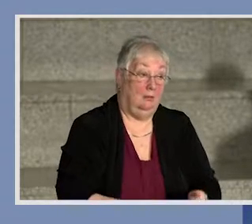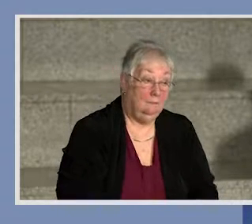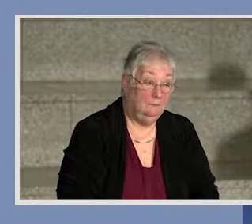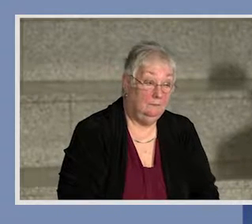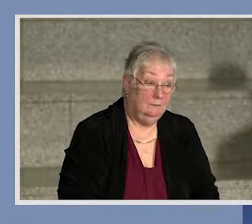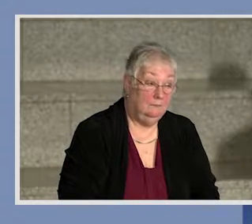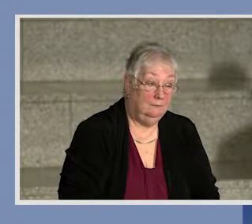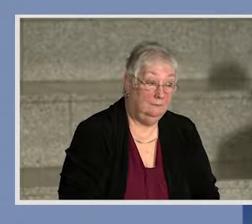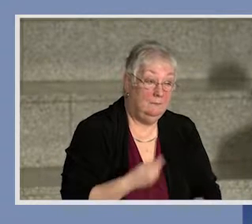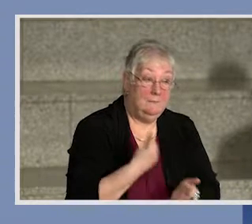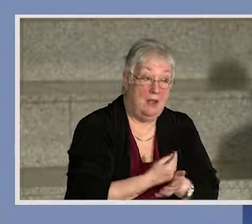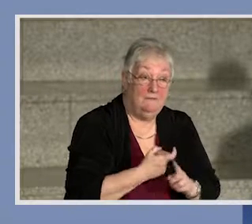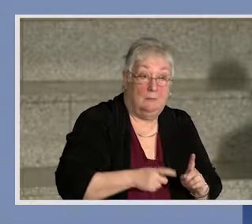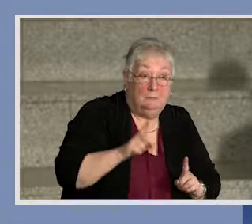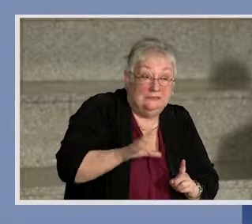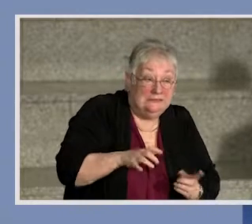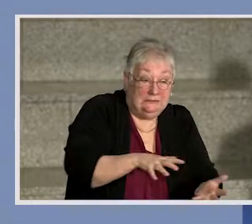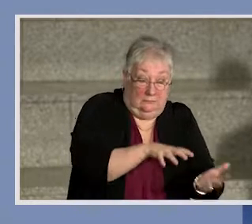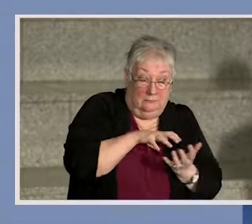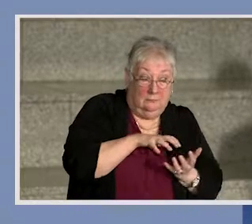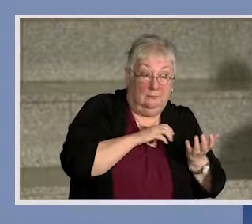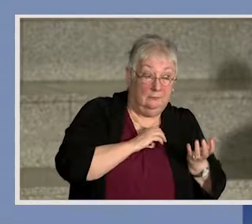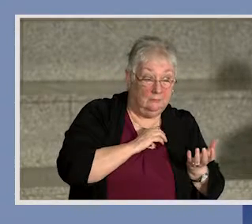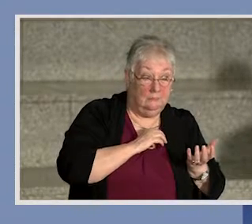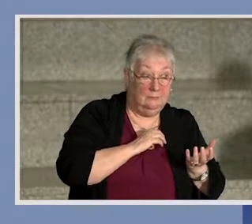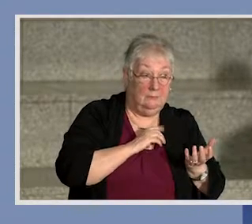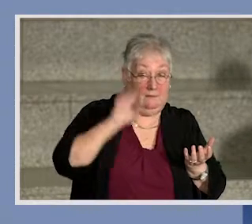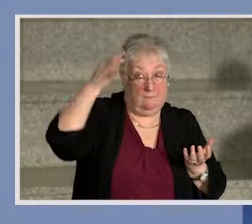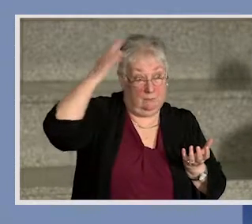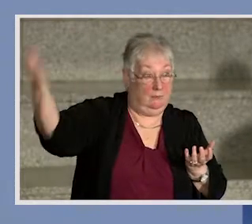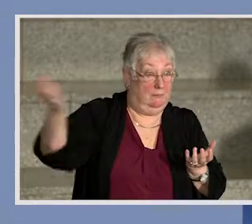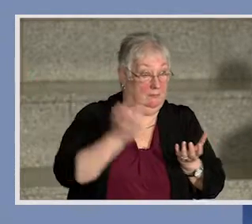USE FOR ALL OF THE THINGS THAT KEEP GOVERNMENT OPERATING.